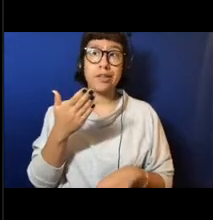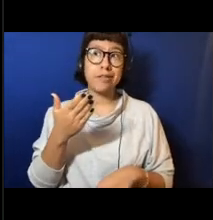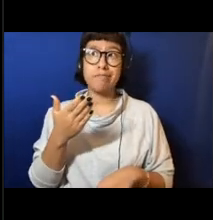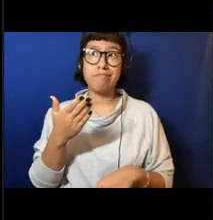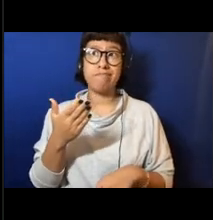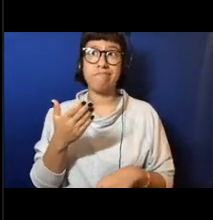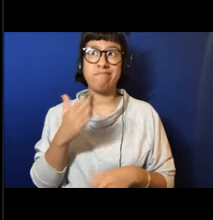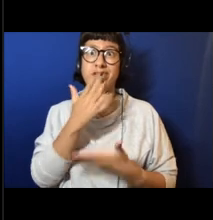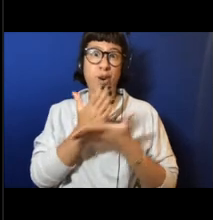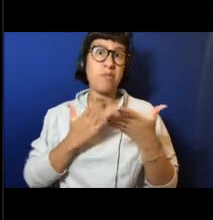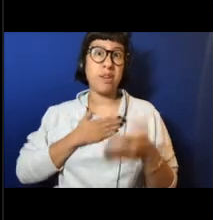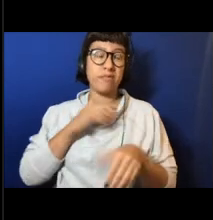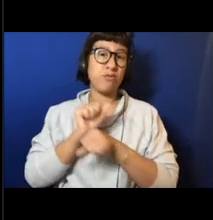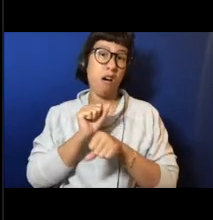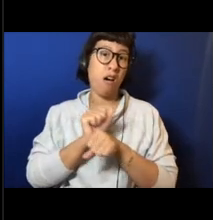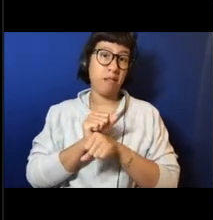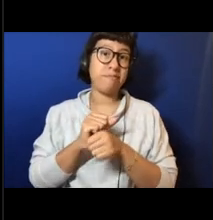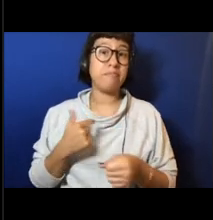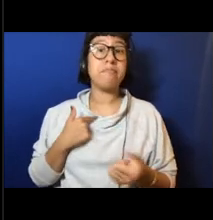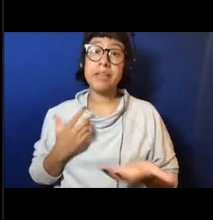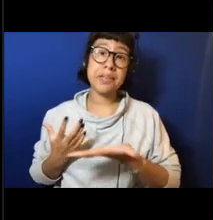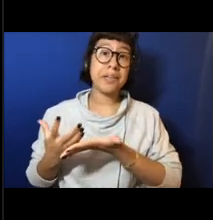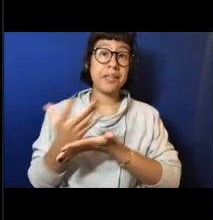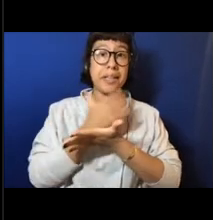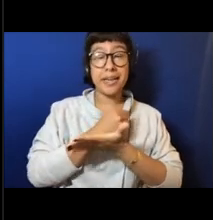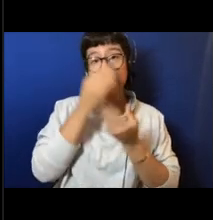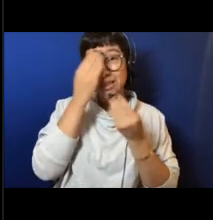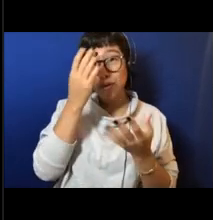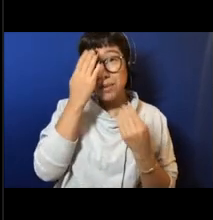Is that I collect information like what we've talked about.